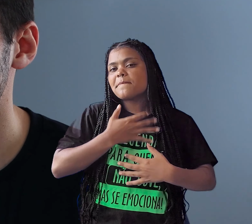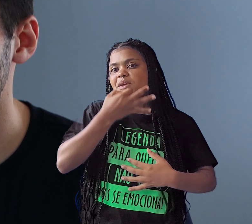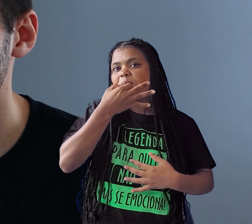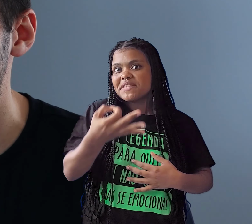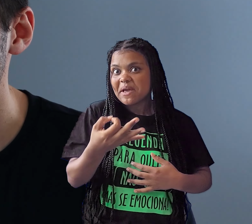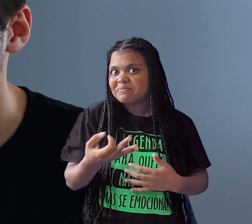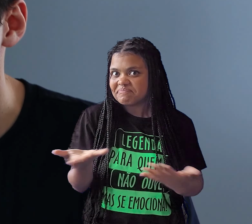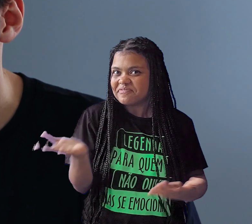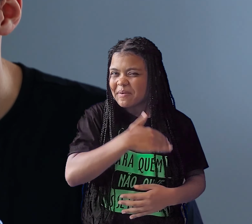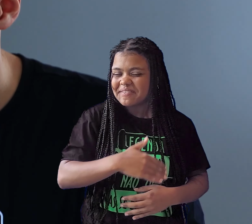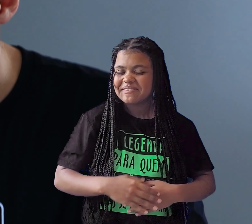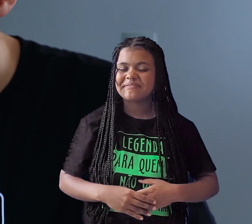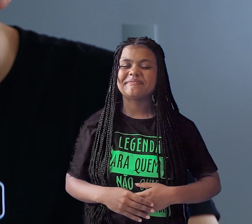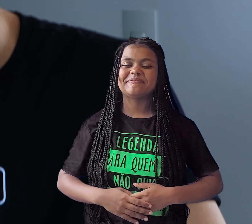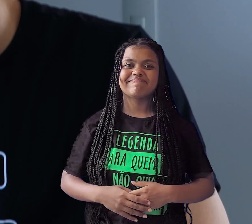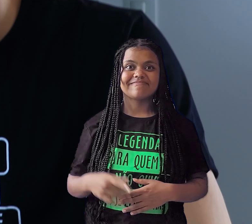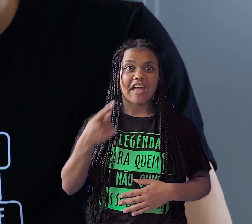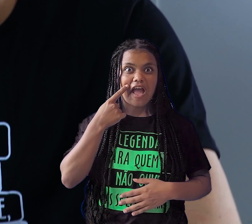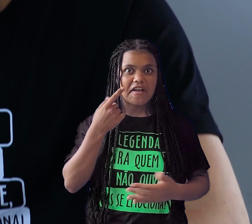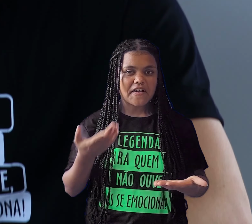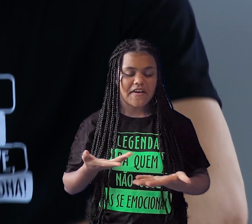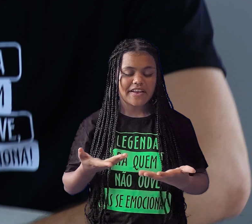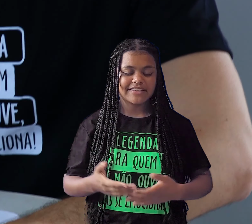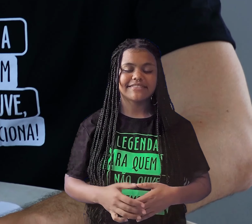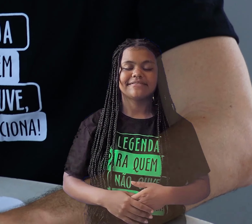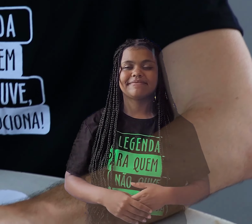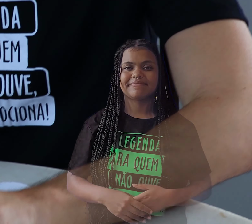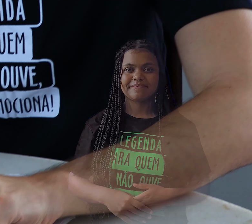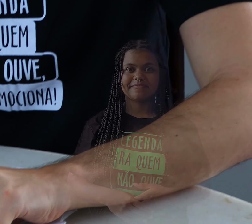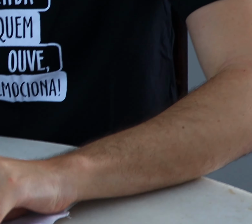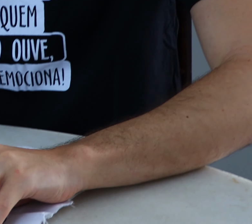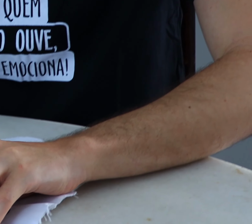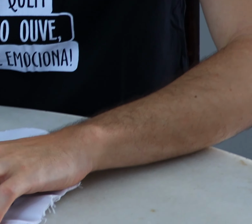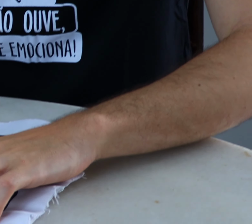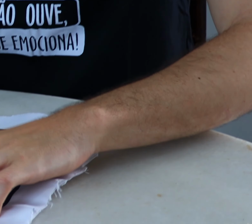Come on! Let me see now. [Audio description]